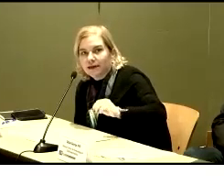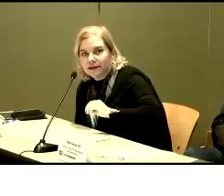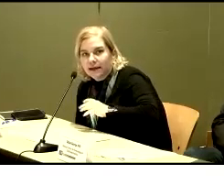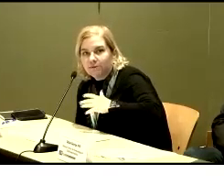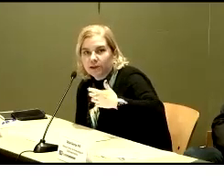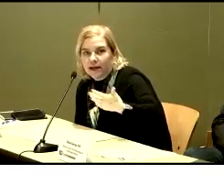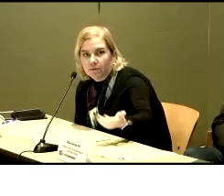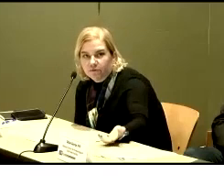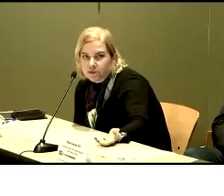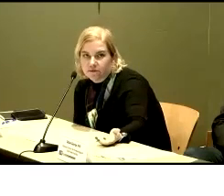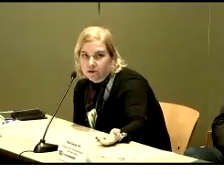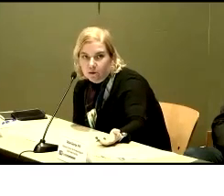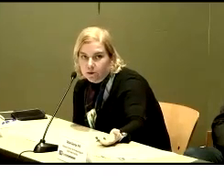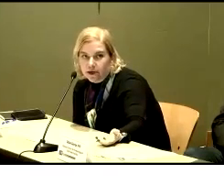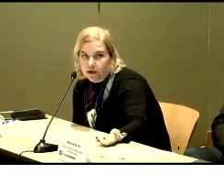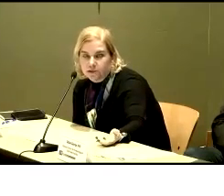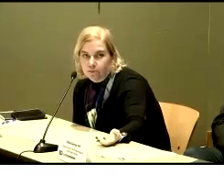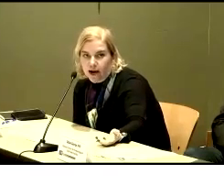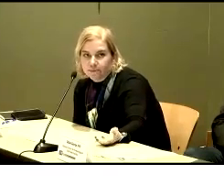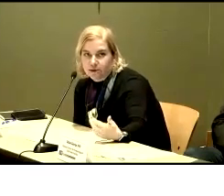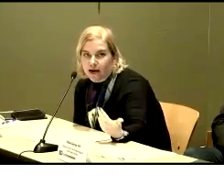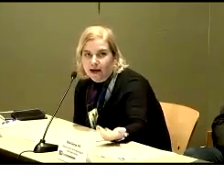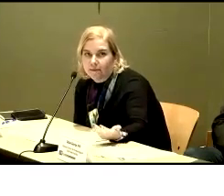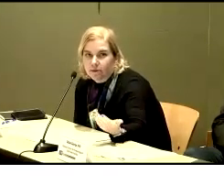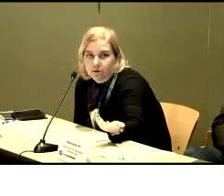that can really help folks living in rural areas who perhaps are not able, you know,